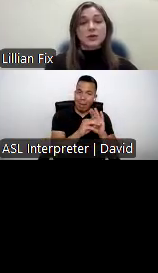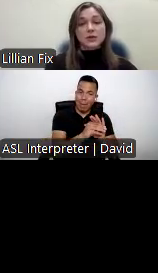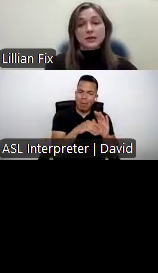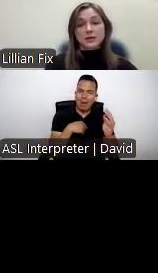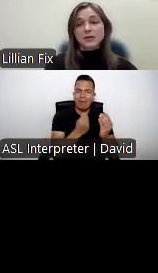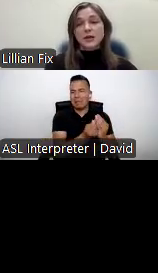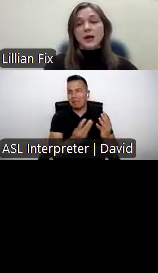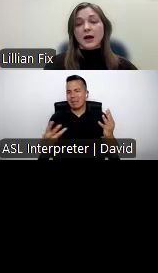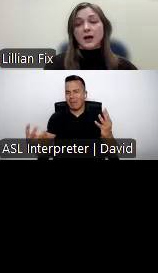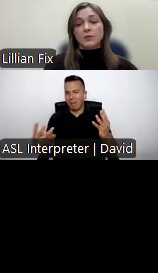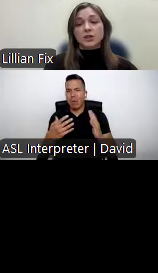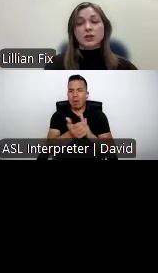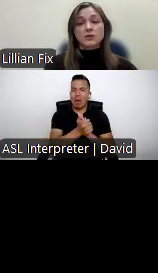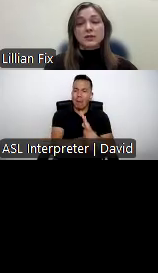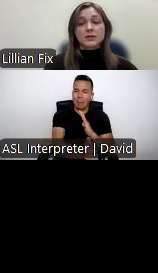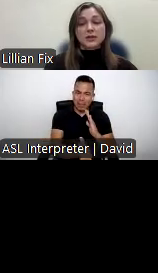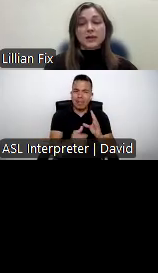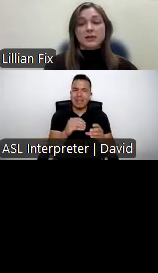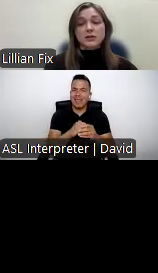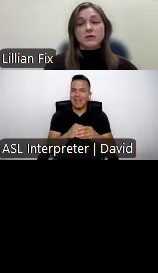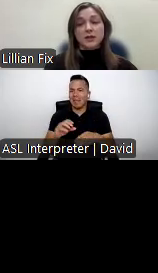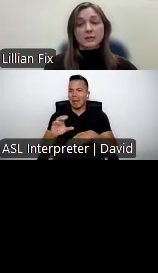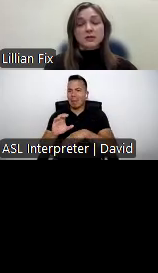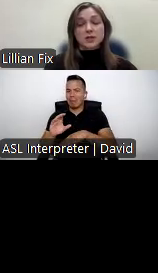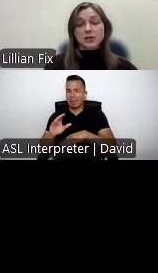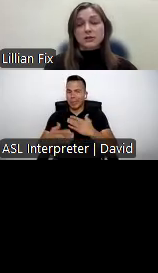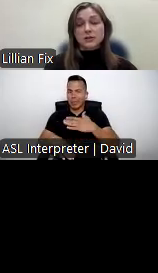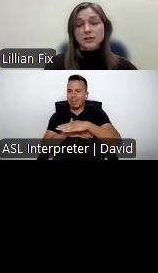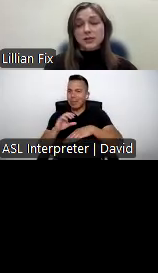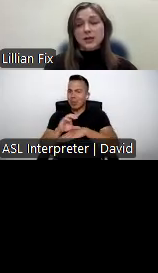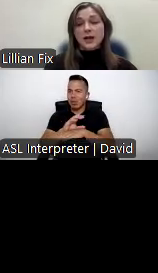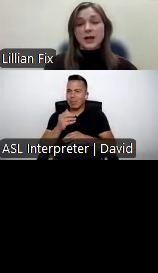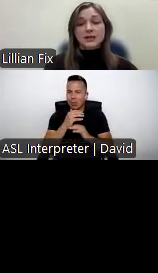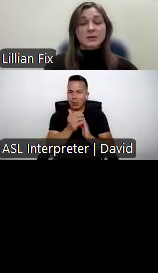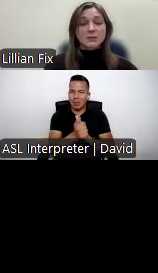basic computer skills, which includes skills related to fundamental digital literacy. And